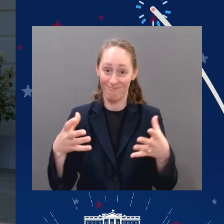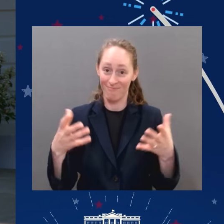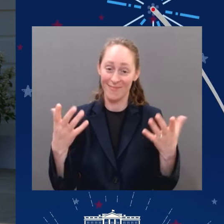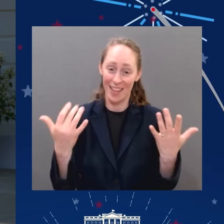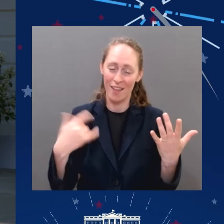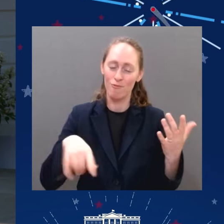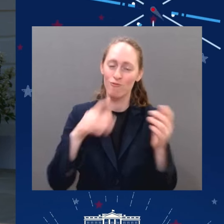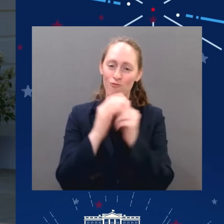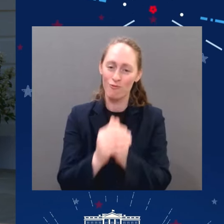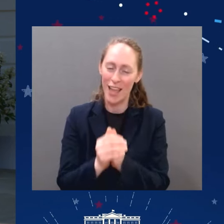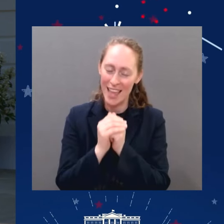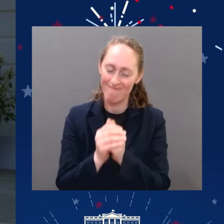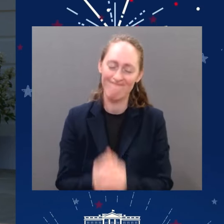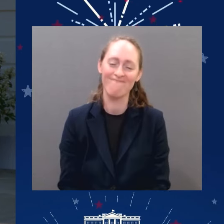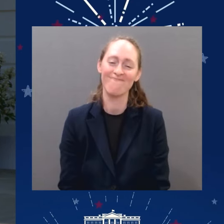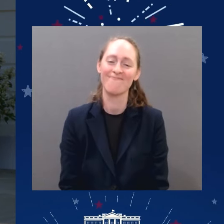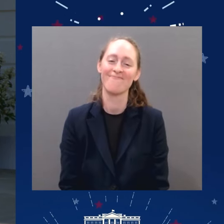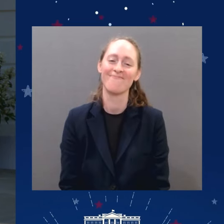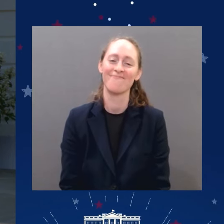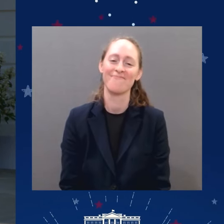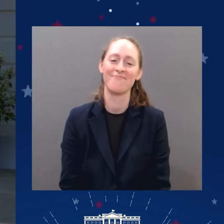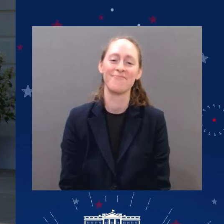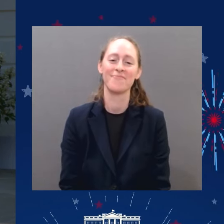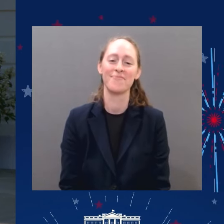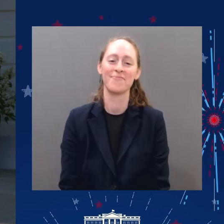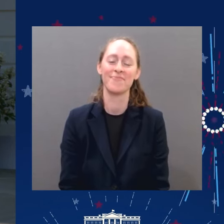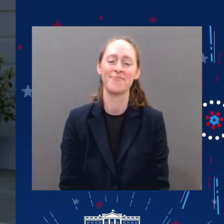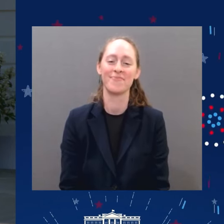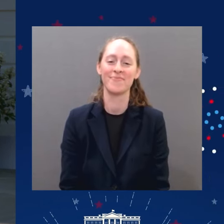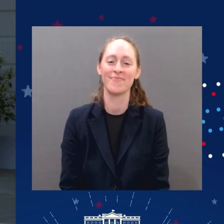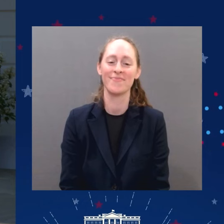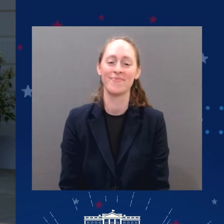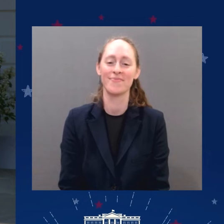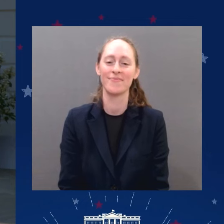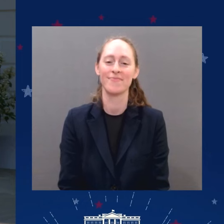Almighty God, author of Freedom and Lover of Justice,